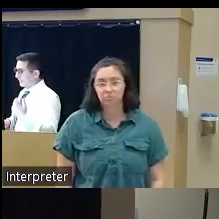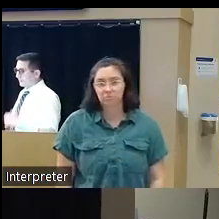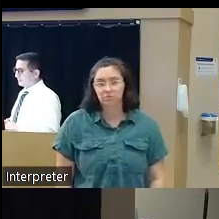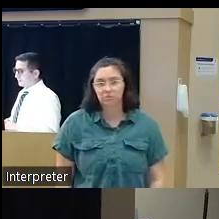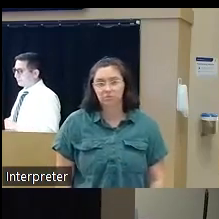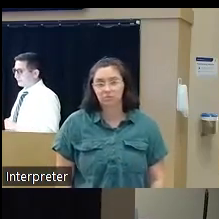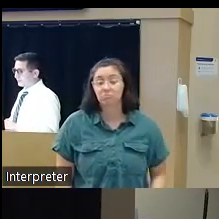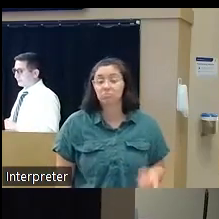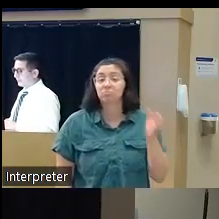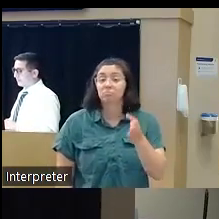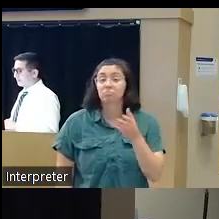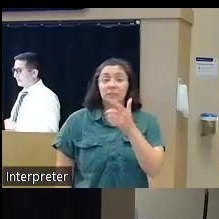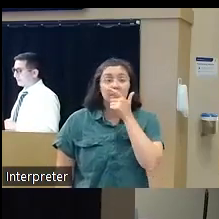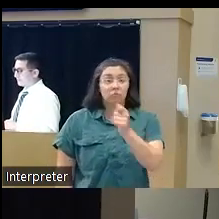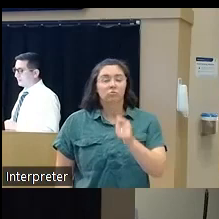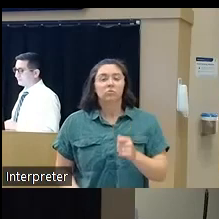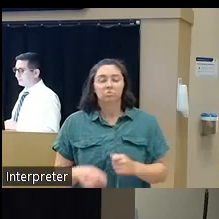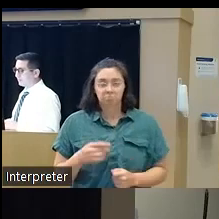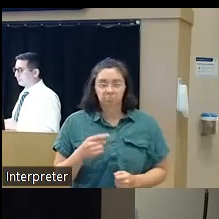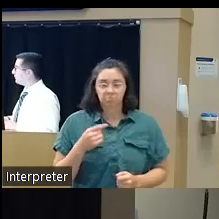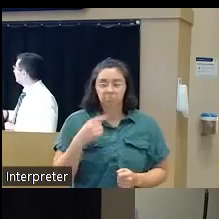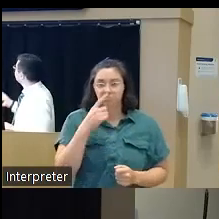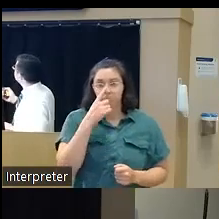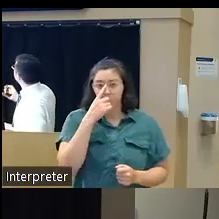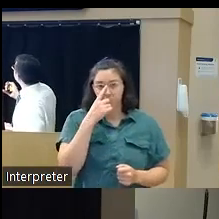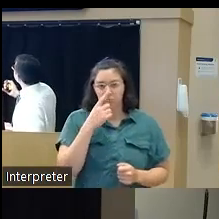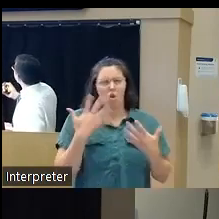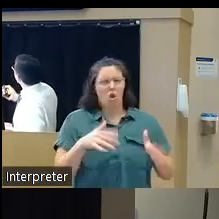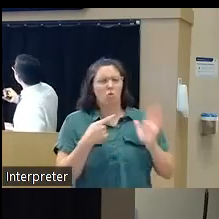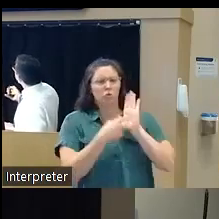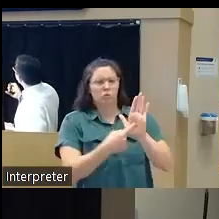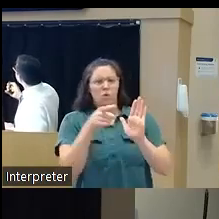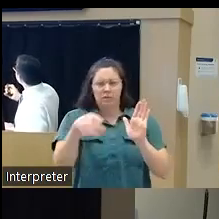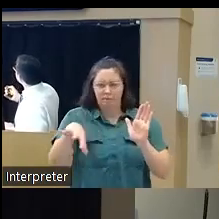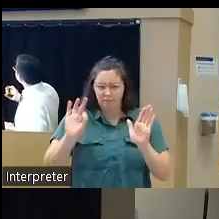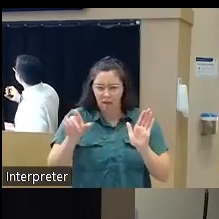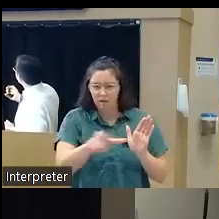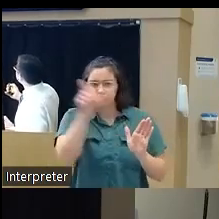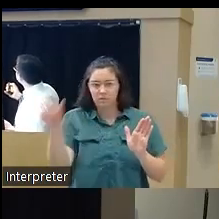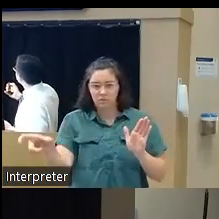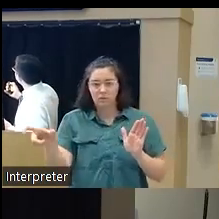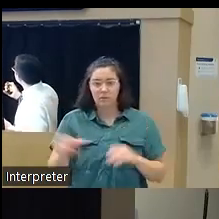and then interestingly we found that so earlier I showed this finding that actually was a separate